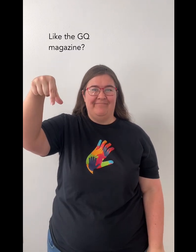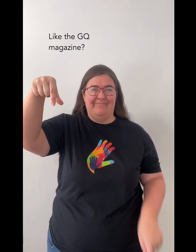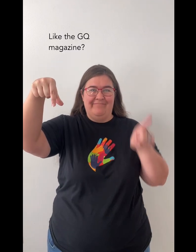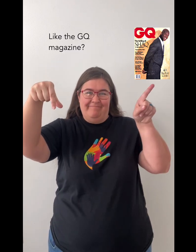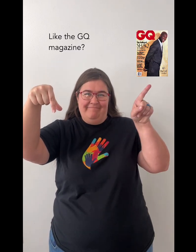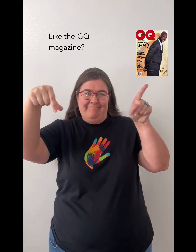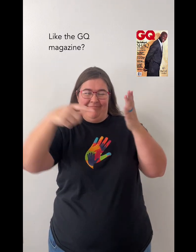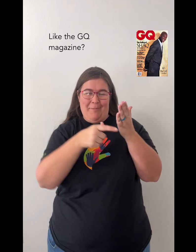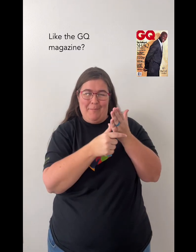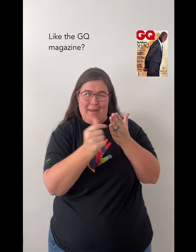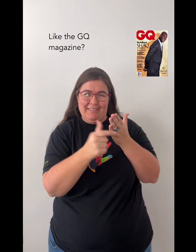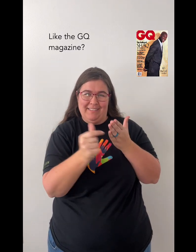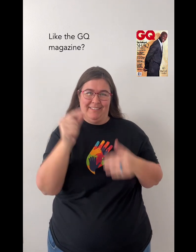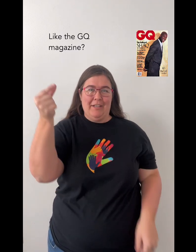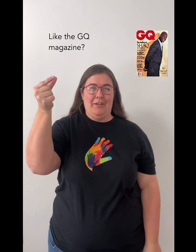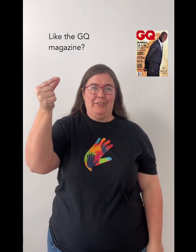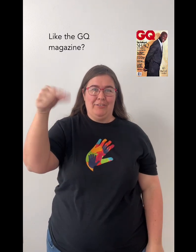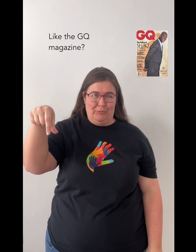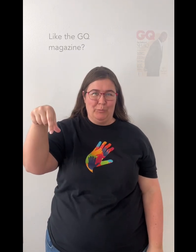Like the GQ magazine?